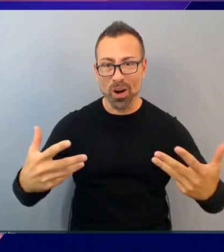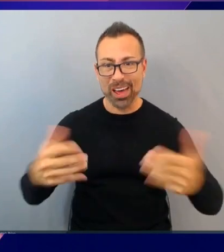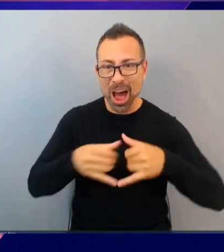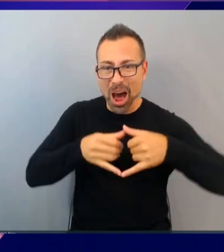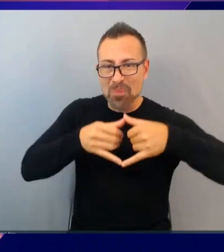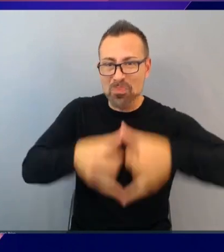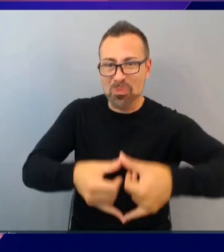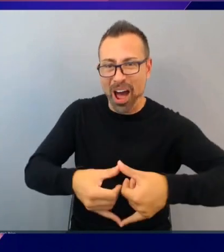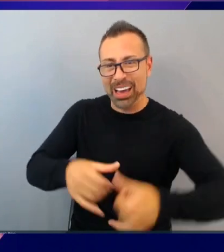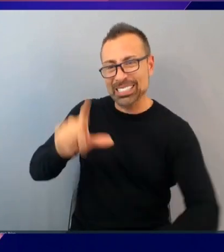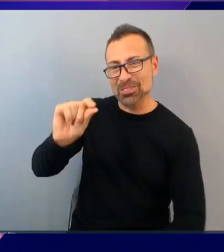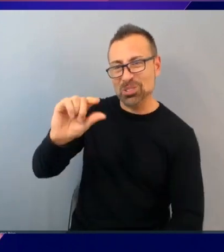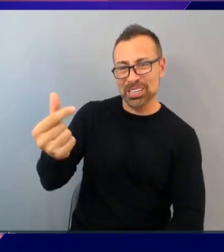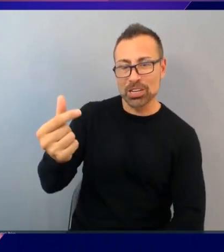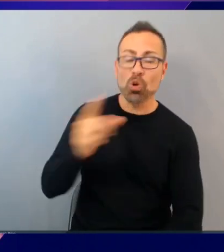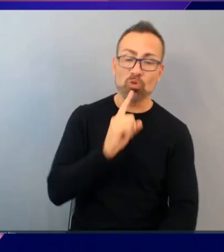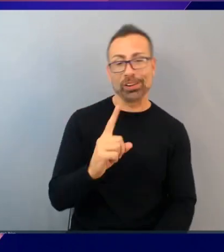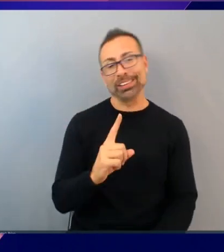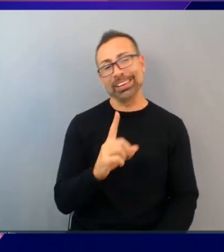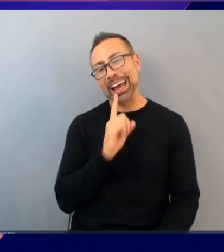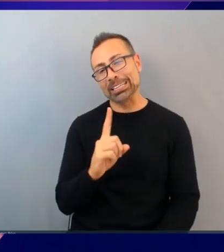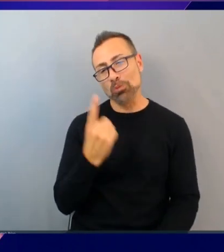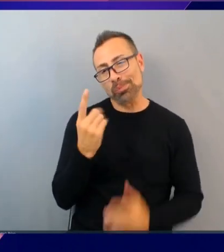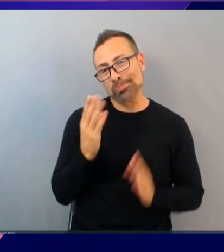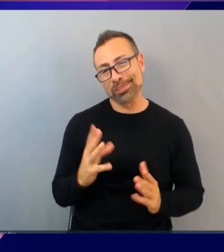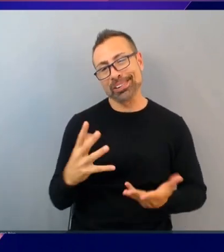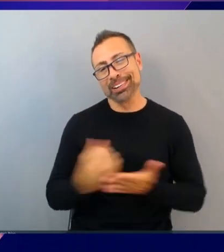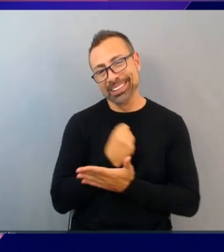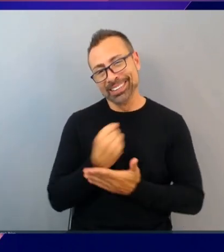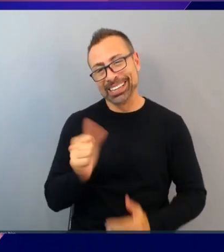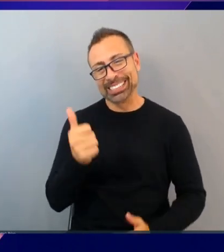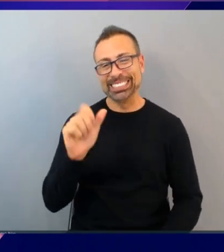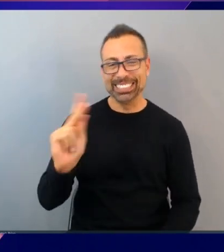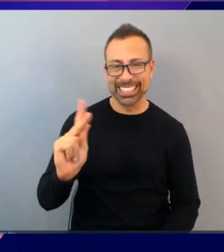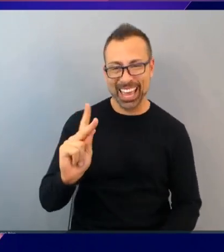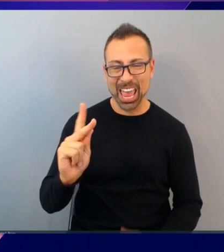That's max. - That's true. Okay, all right. I see. Bringing it full circle with capping things.